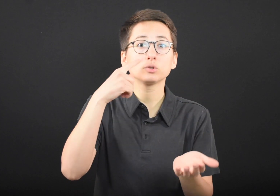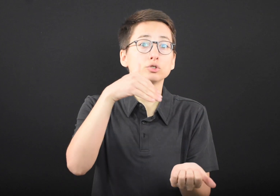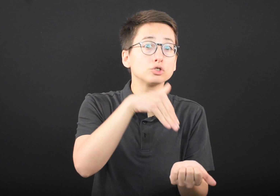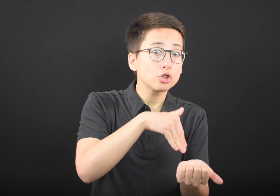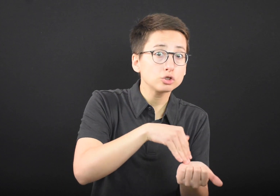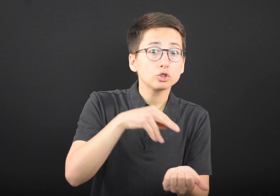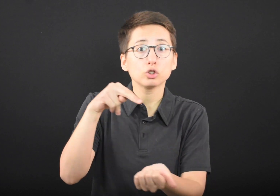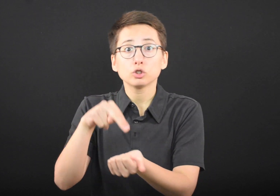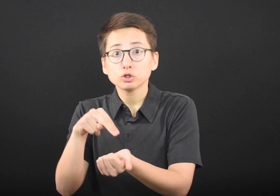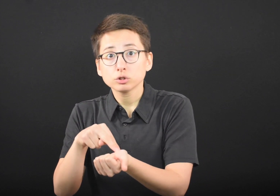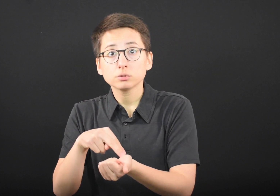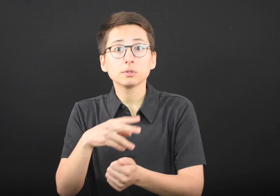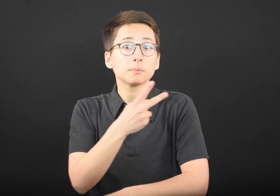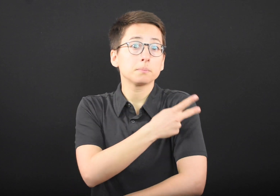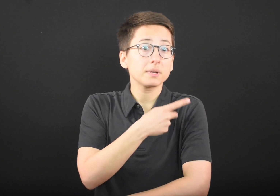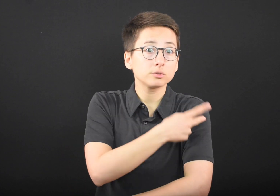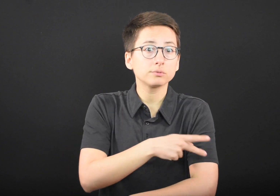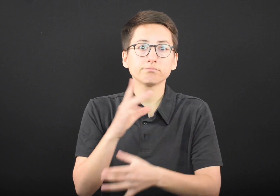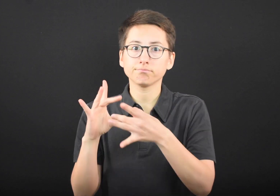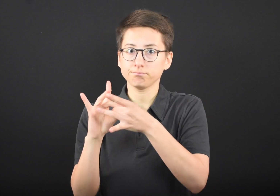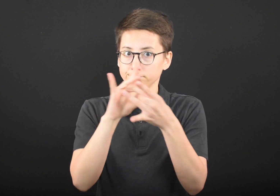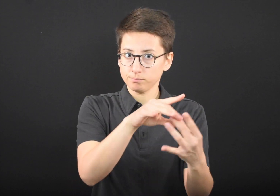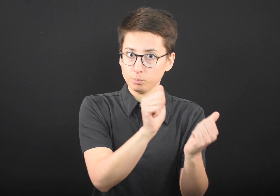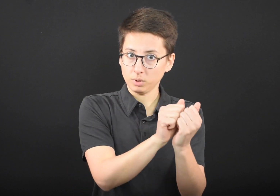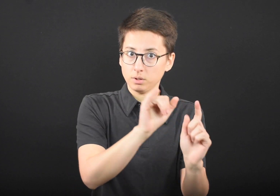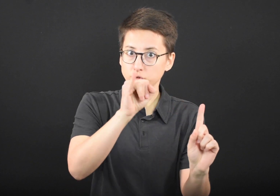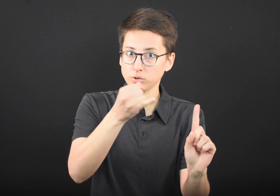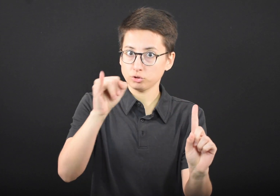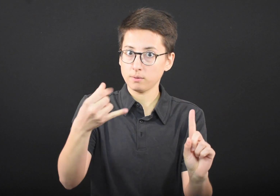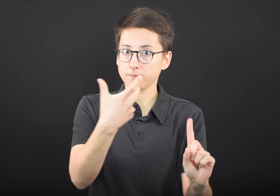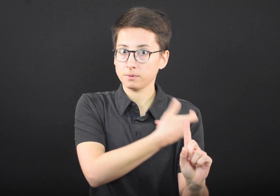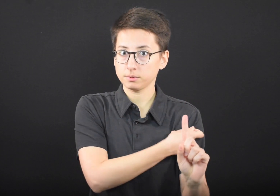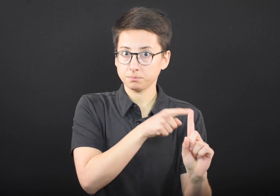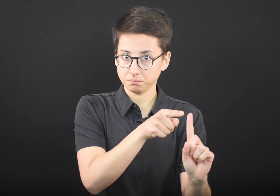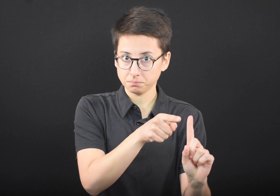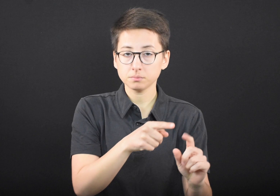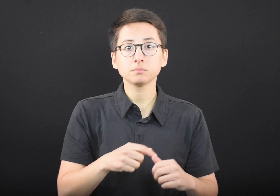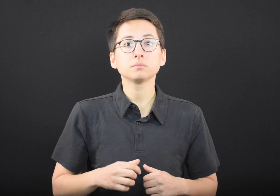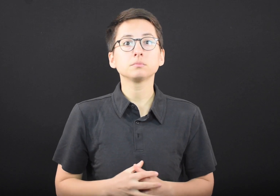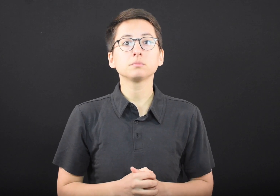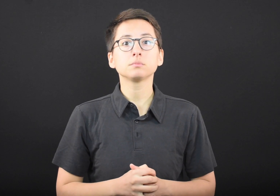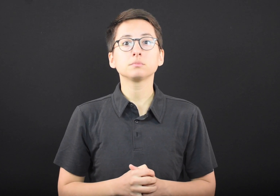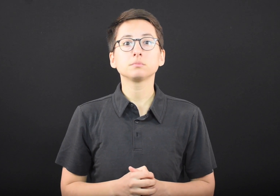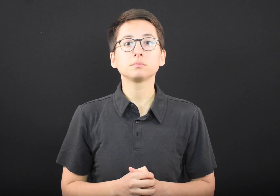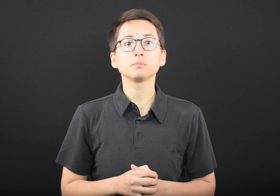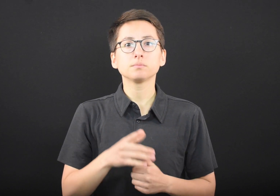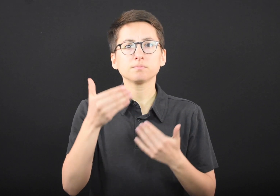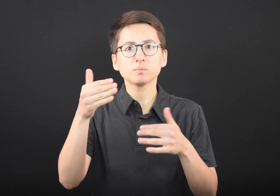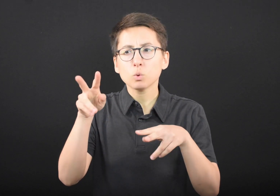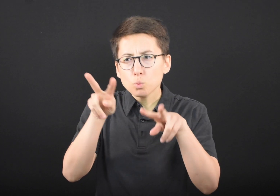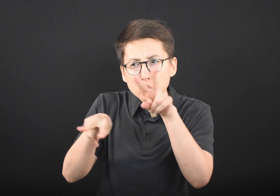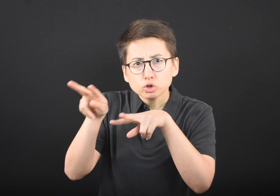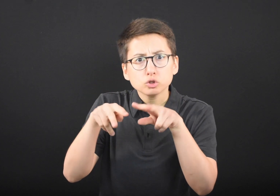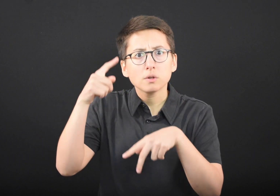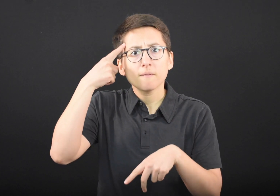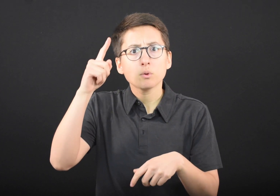providers and patients about the Johnson & Johnson vaccine and to watch for symptoms